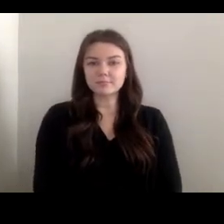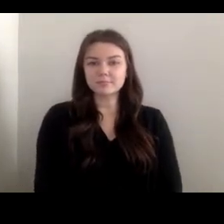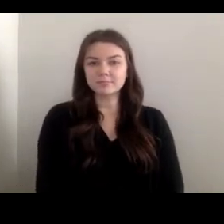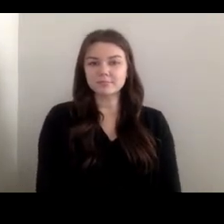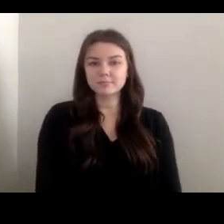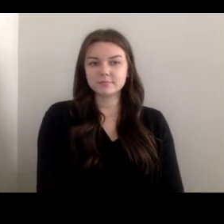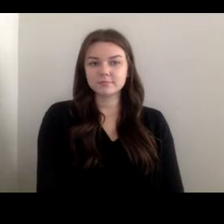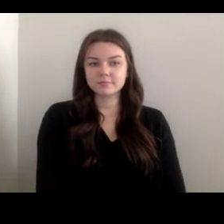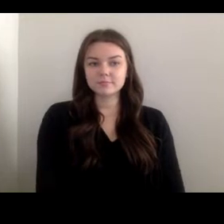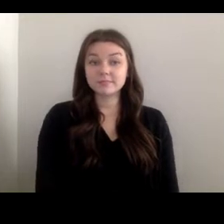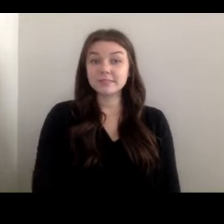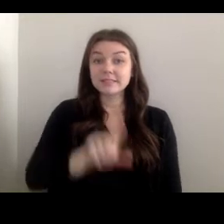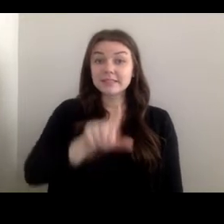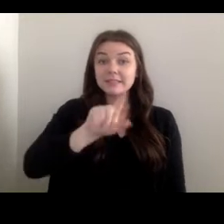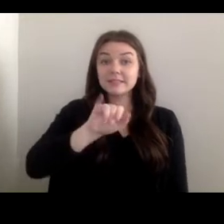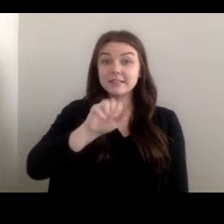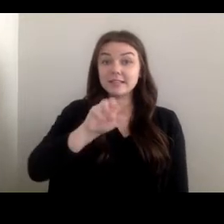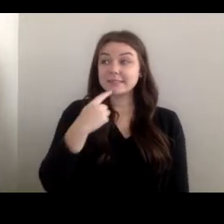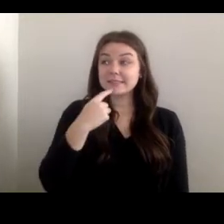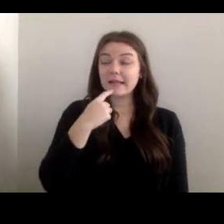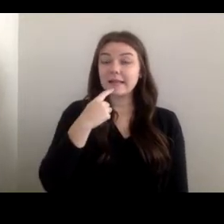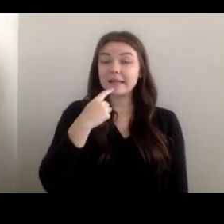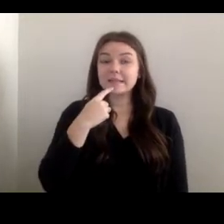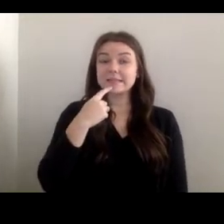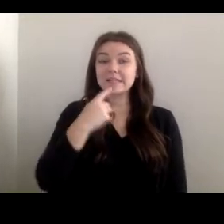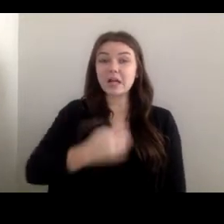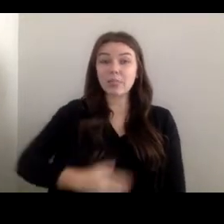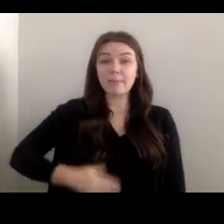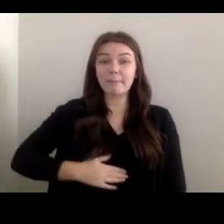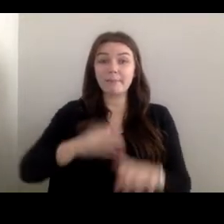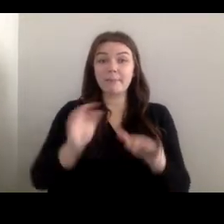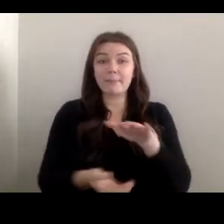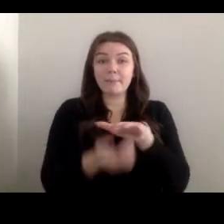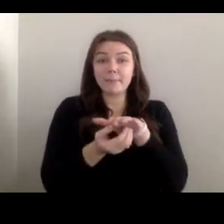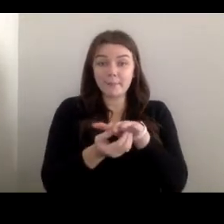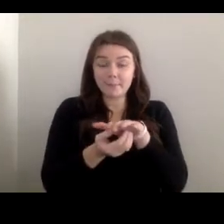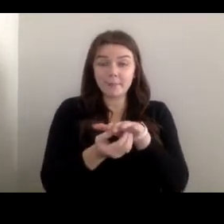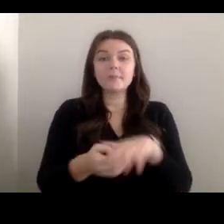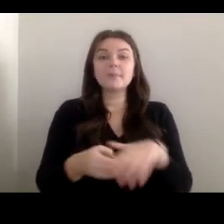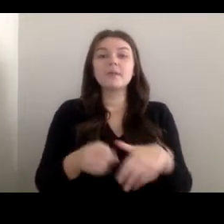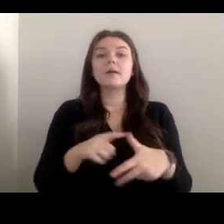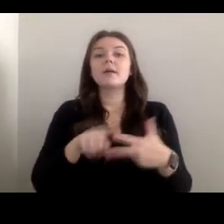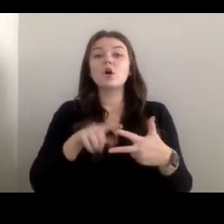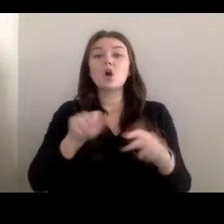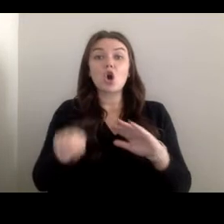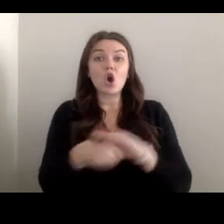So Liam is saying on her bottom. Texas is saying under her tail. Rena is also saying under the tail.